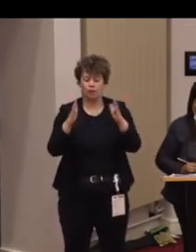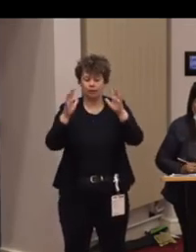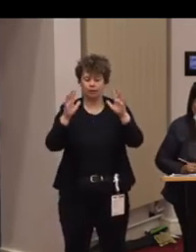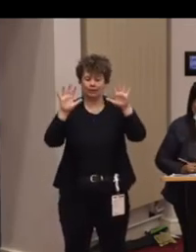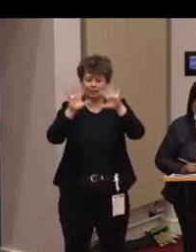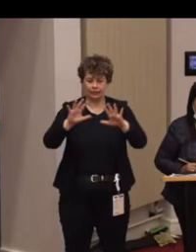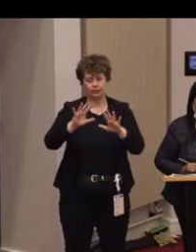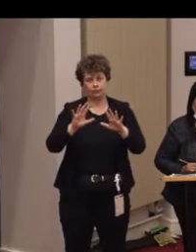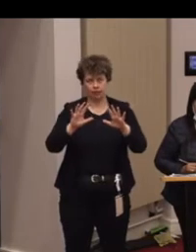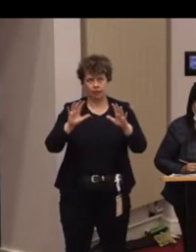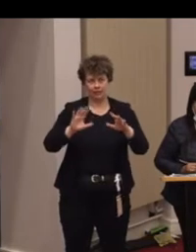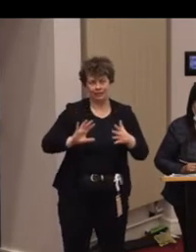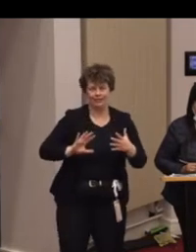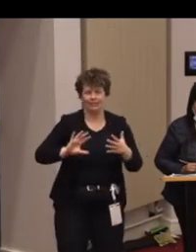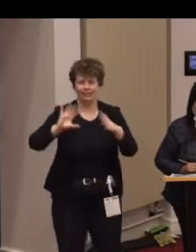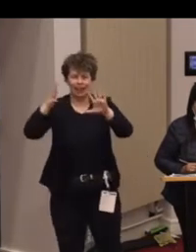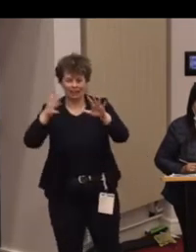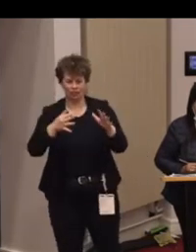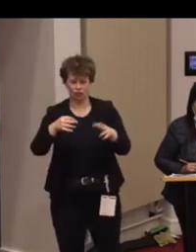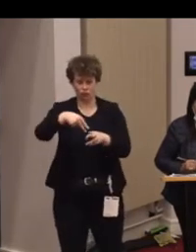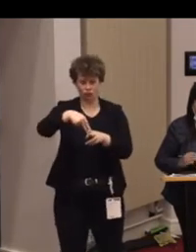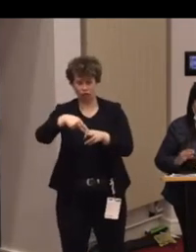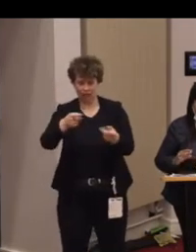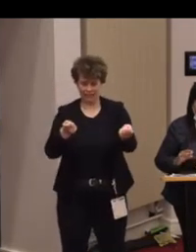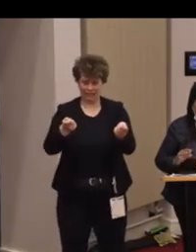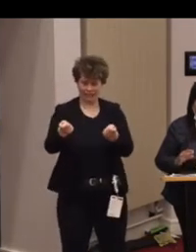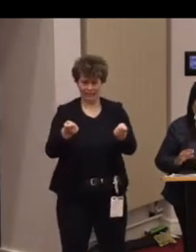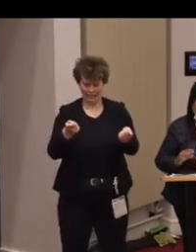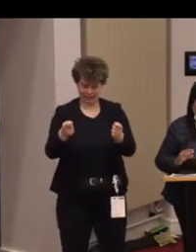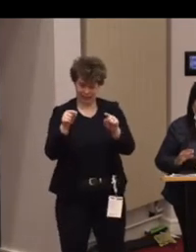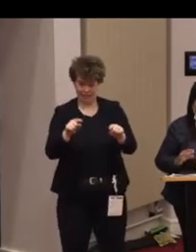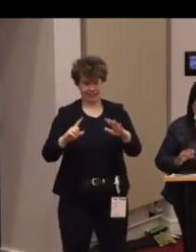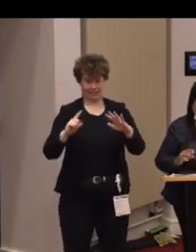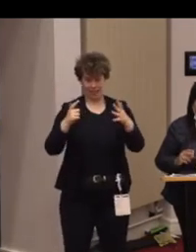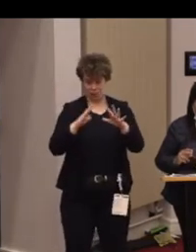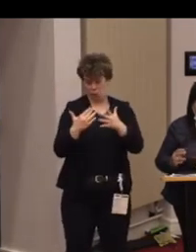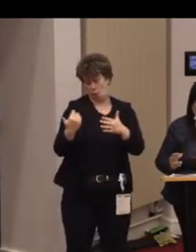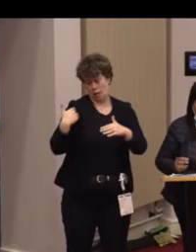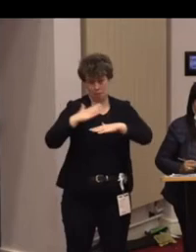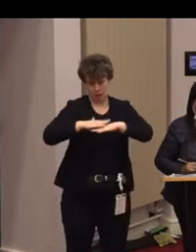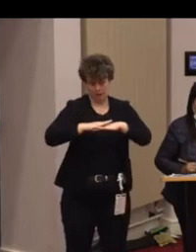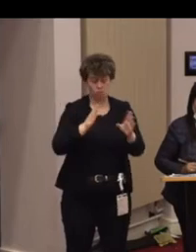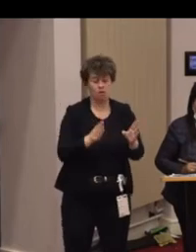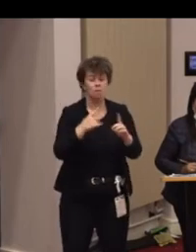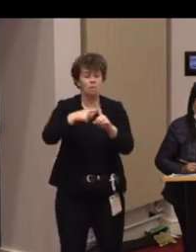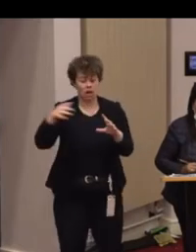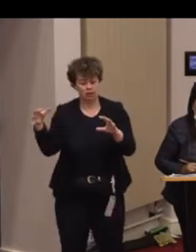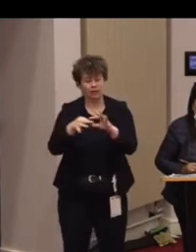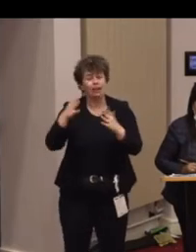and we have the framework which clearly outlines about this intersections and persons with